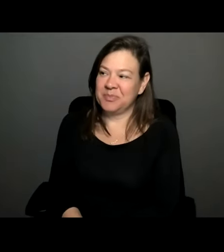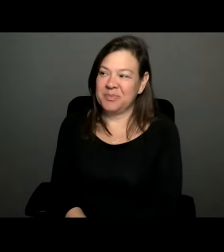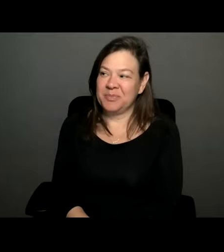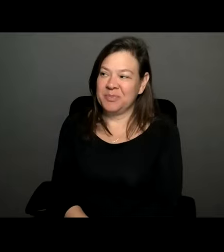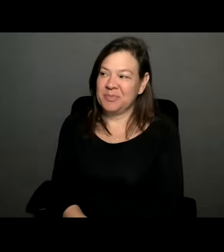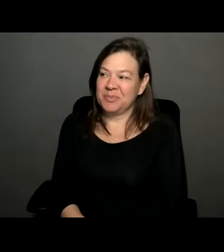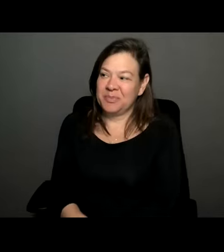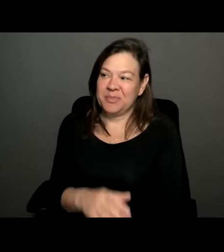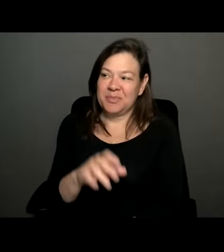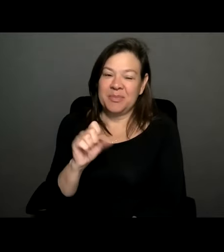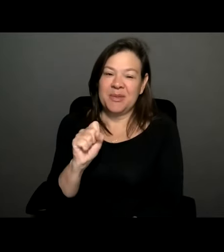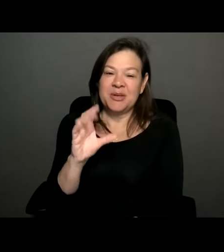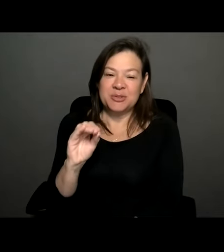they can go away and that's okay.